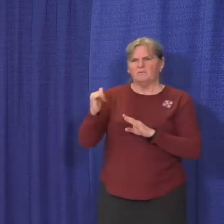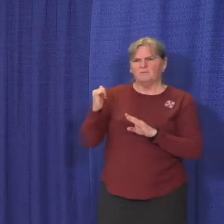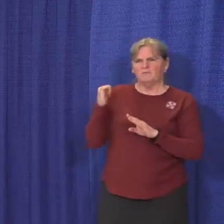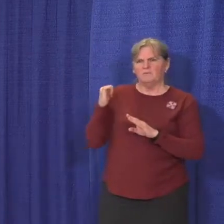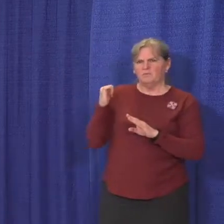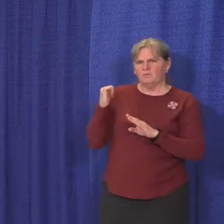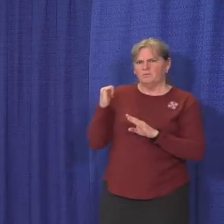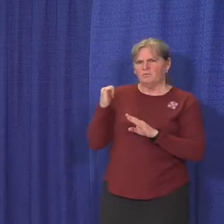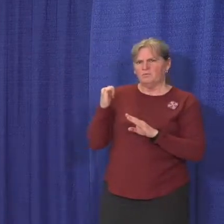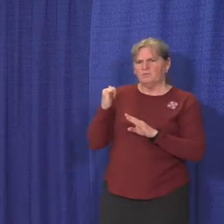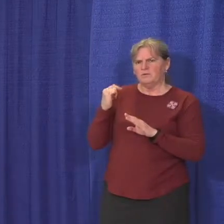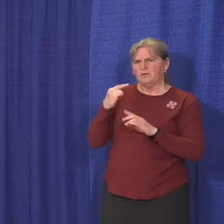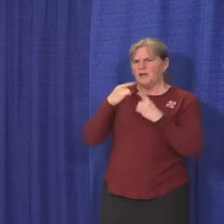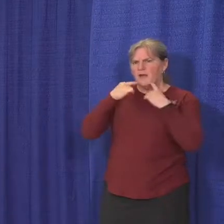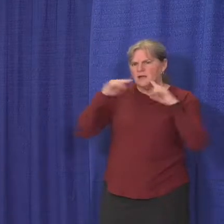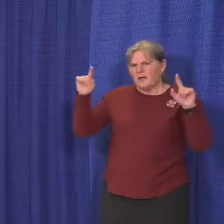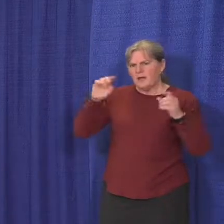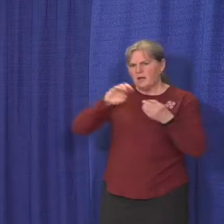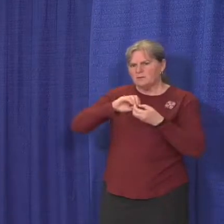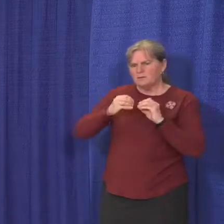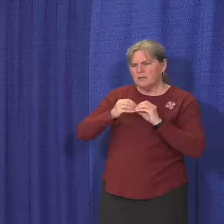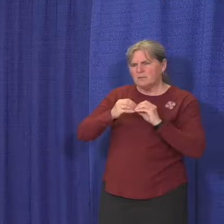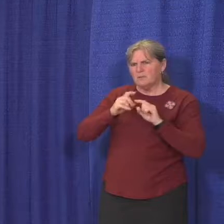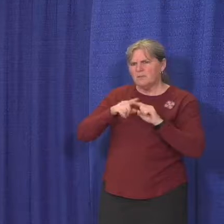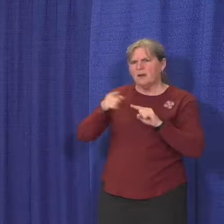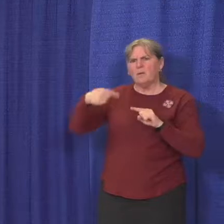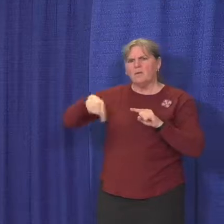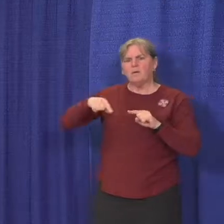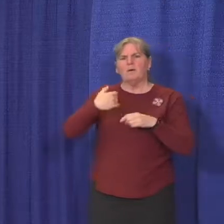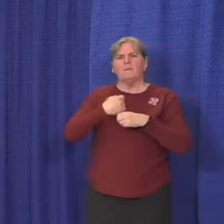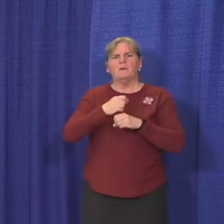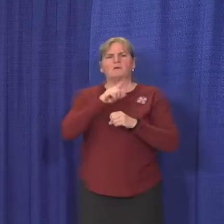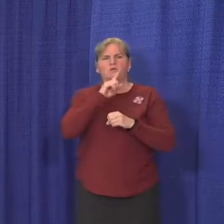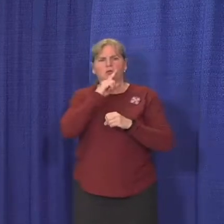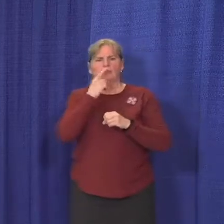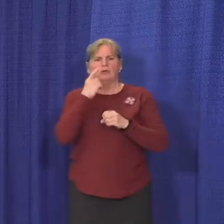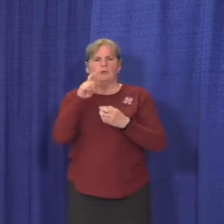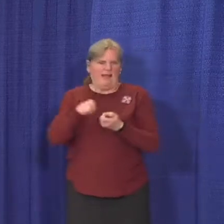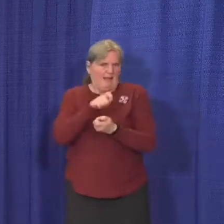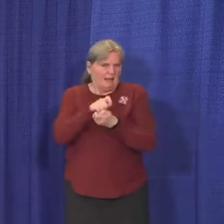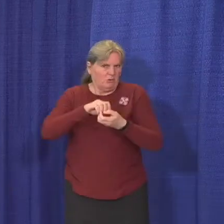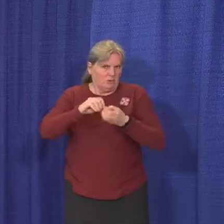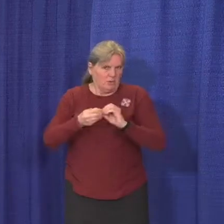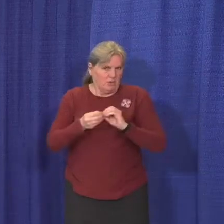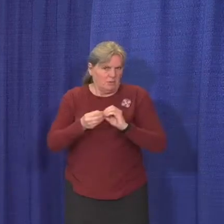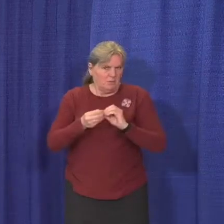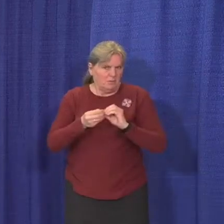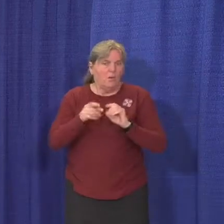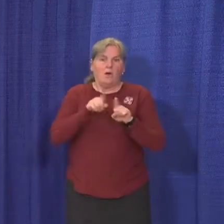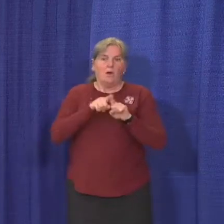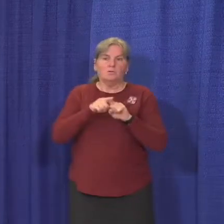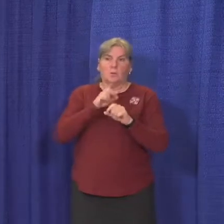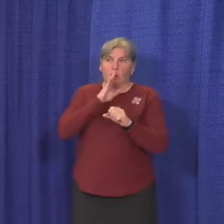have refused to release those numbers, I don't think that was the case. We wanted the numbers to be